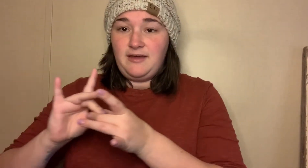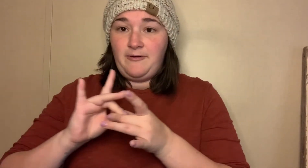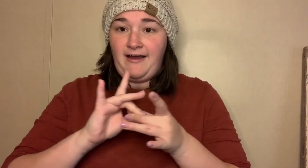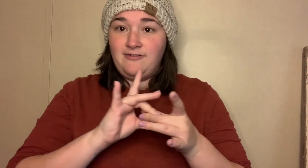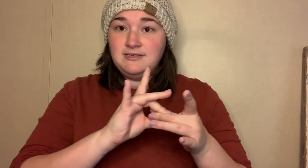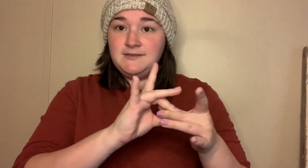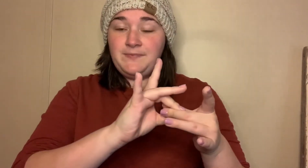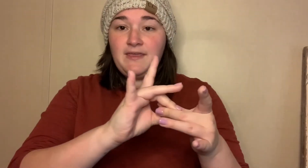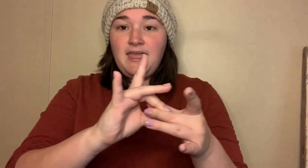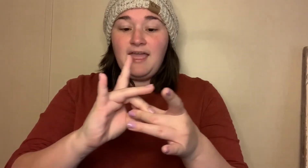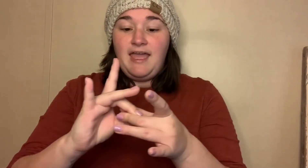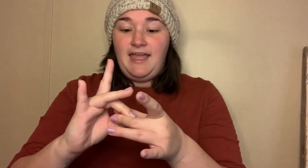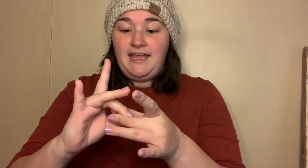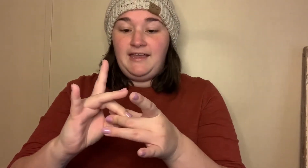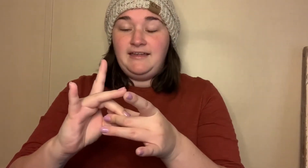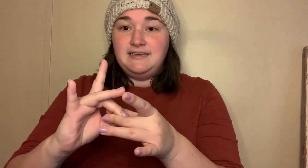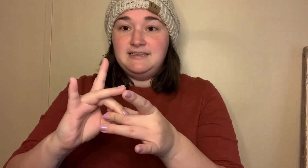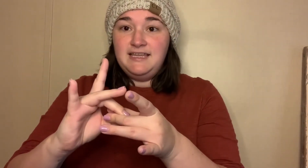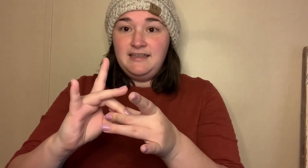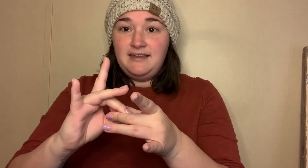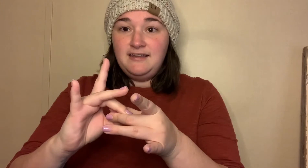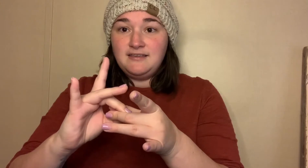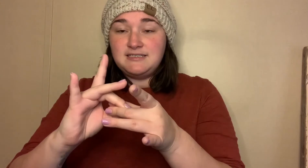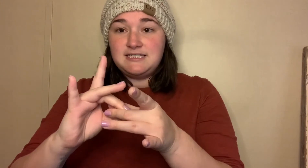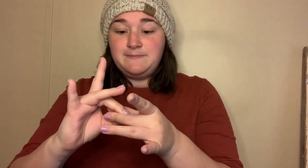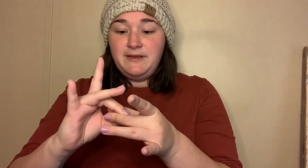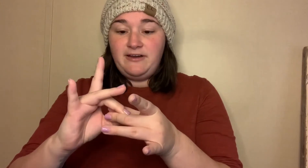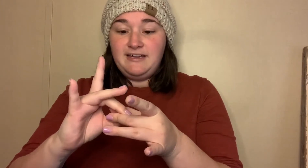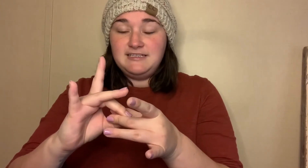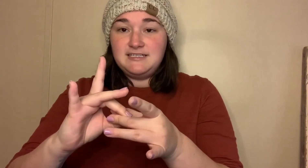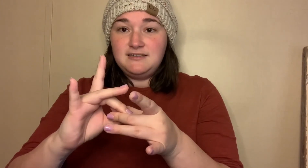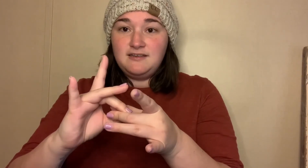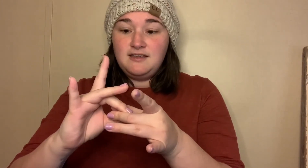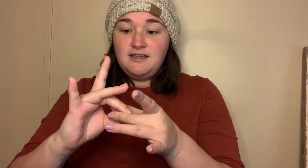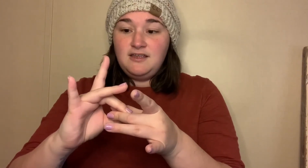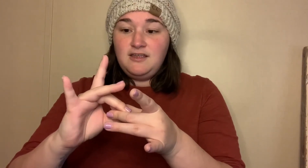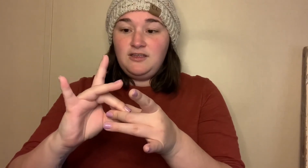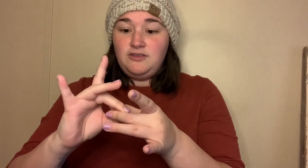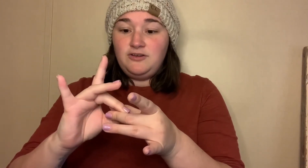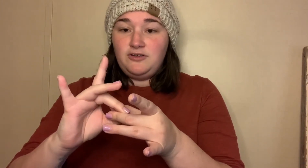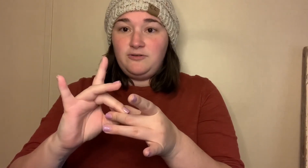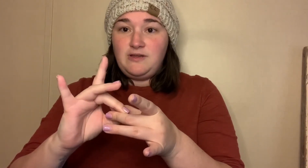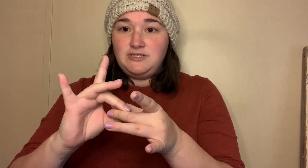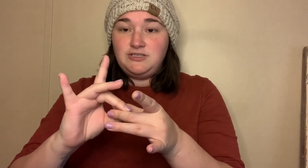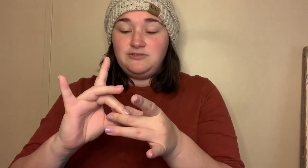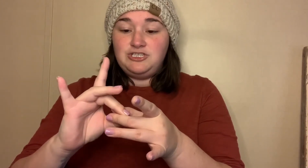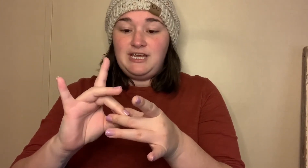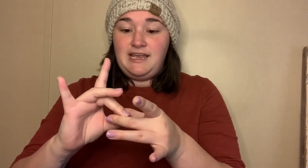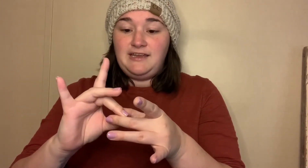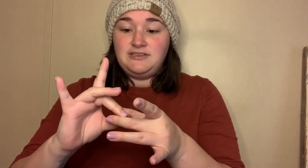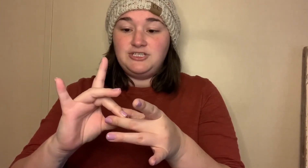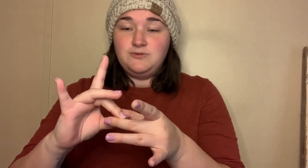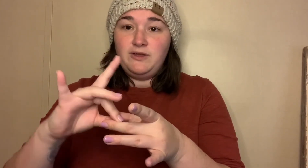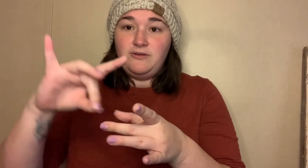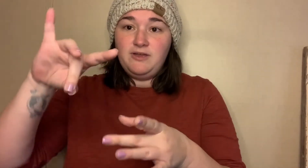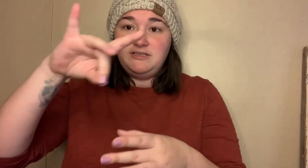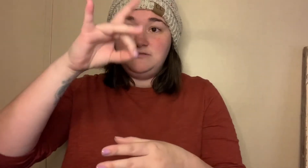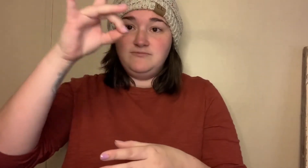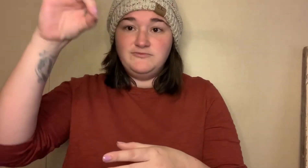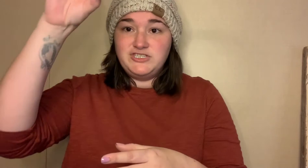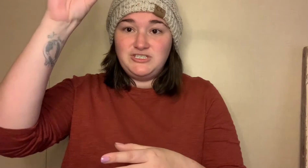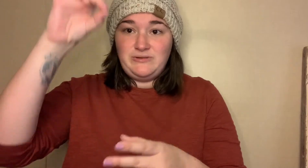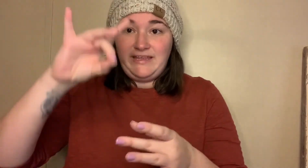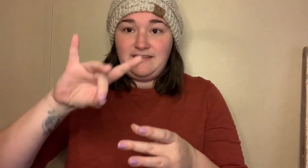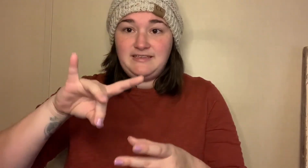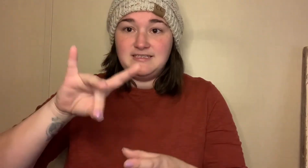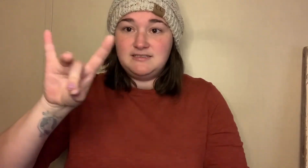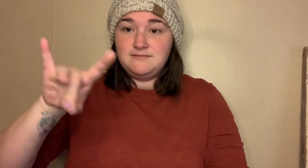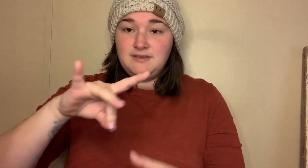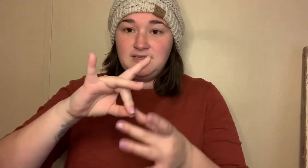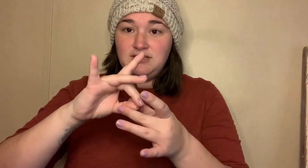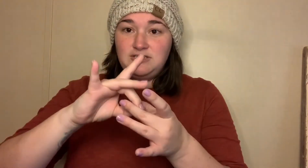come around and then spirit you're going to change well you could just do like this just